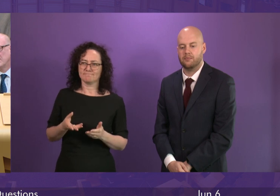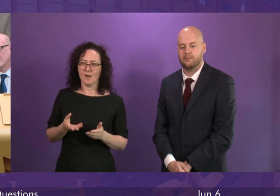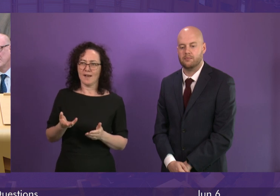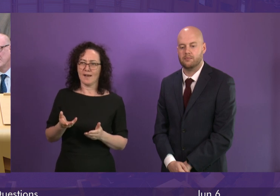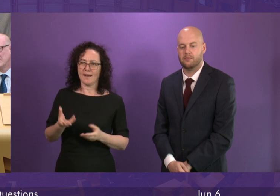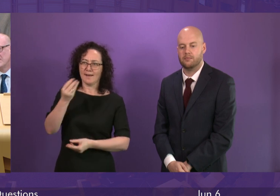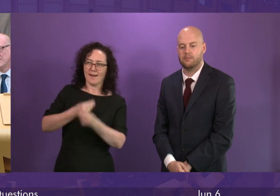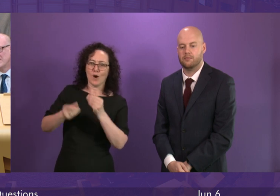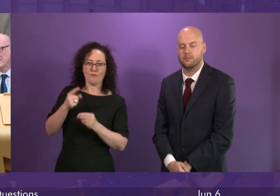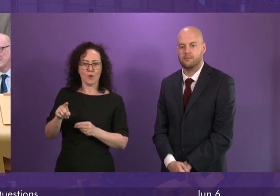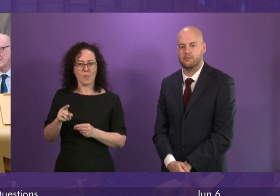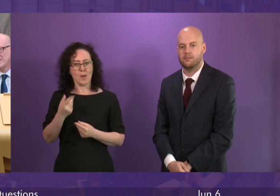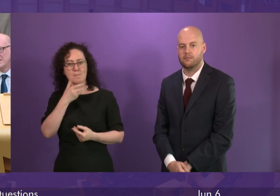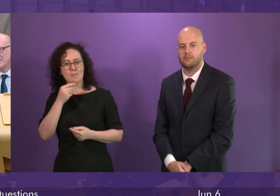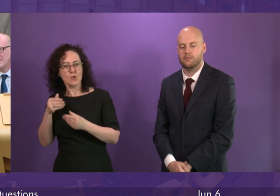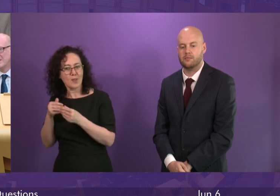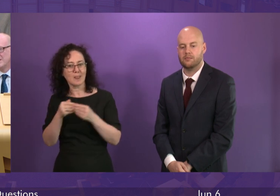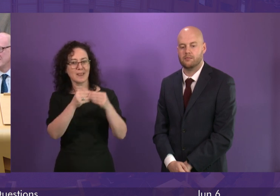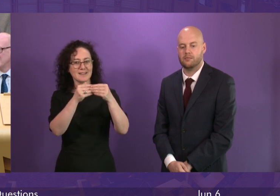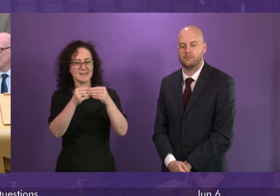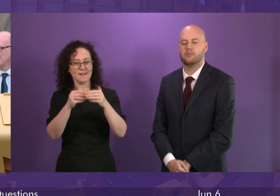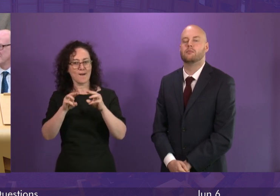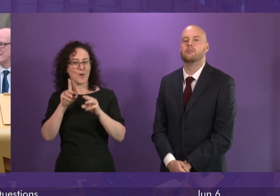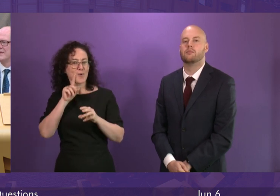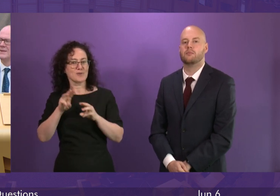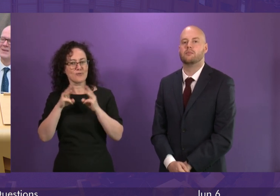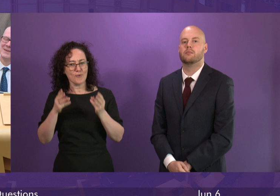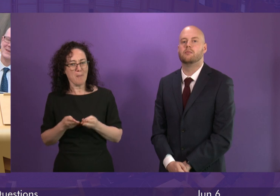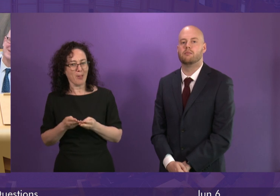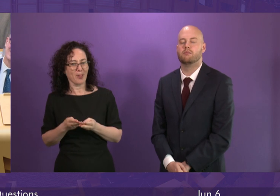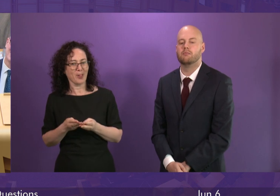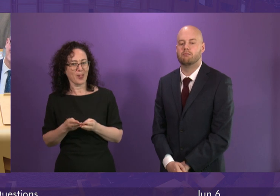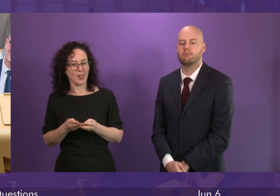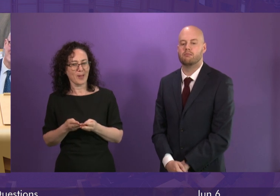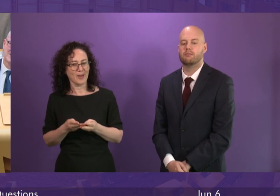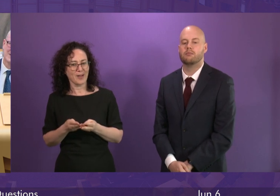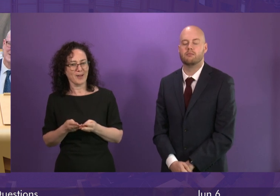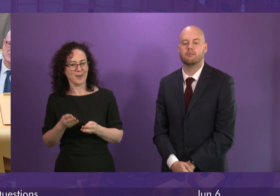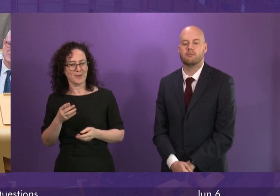pioneers of women’s football, who were again celebrated on the occasion of the match with